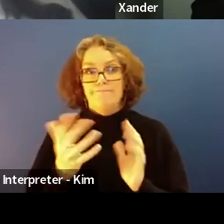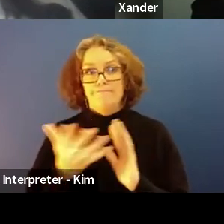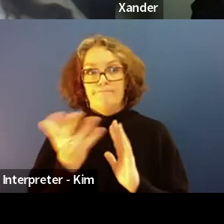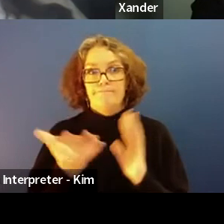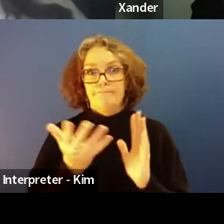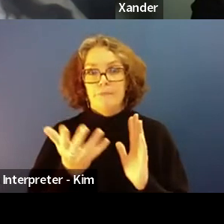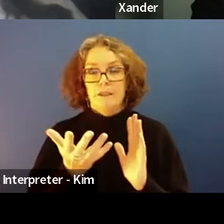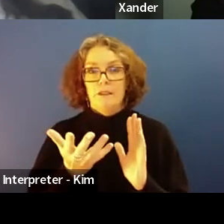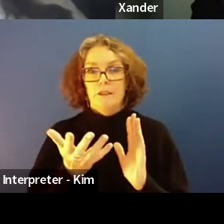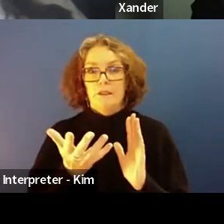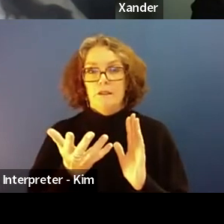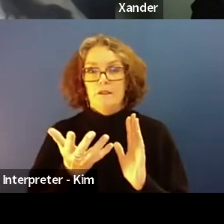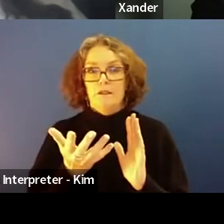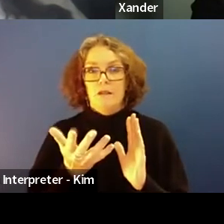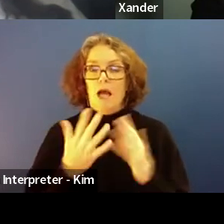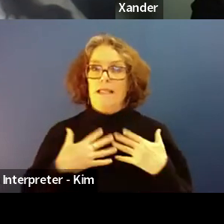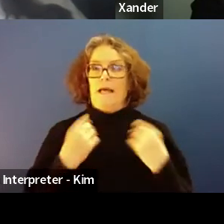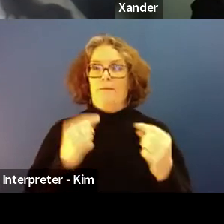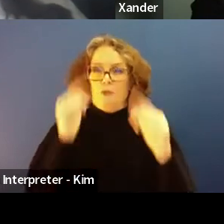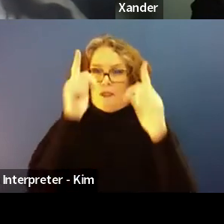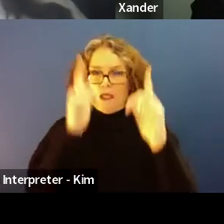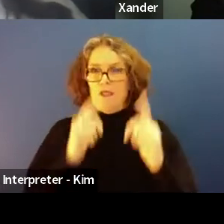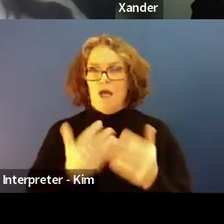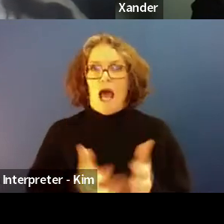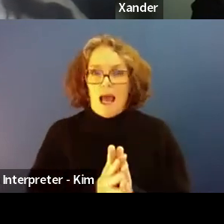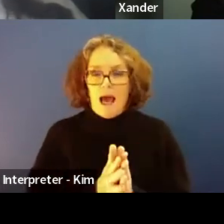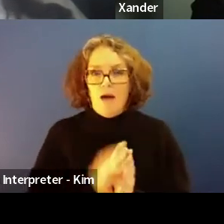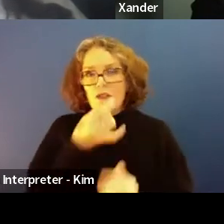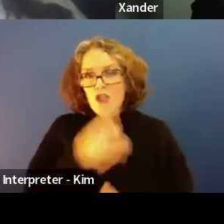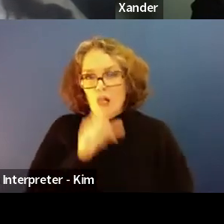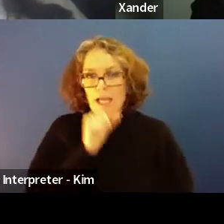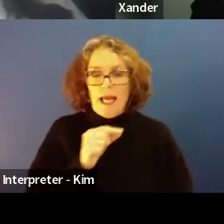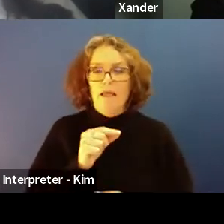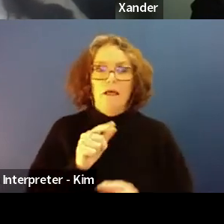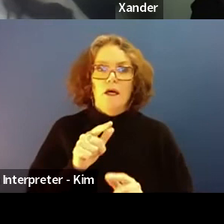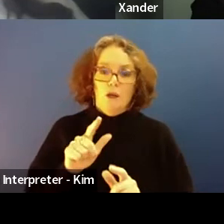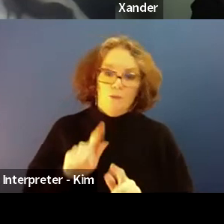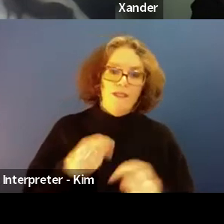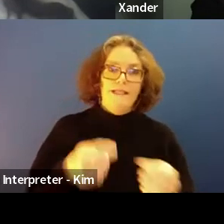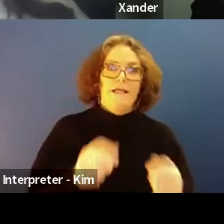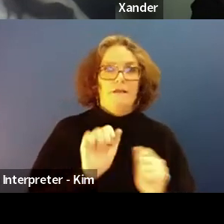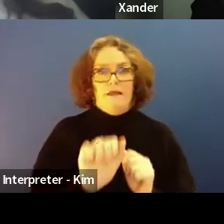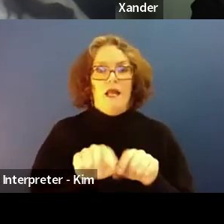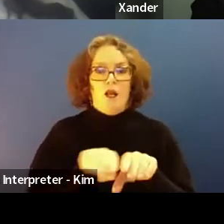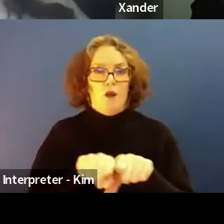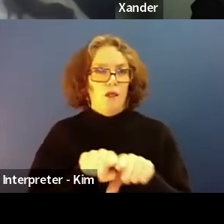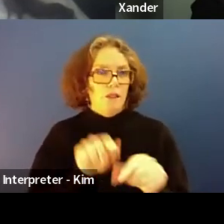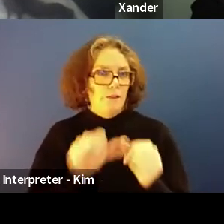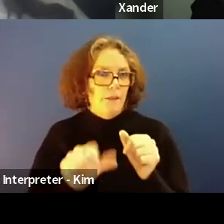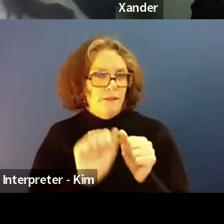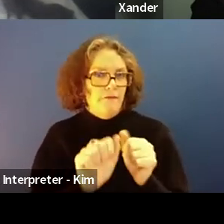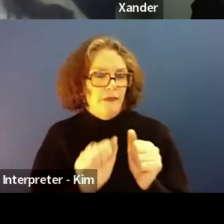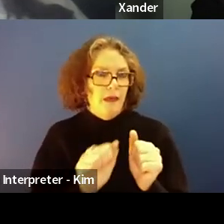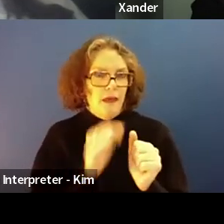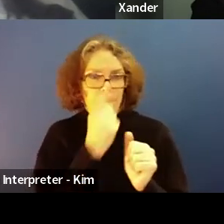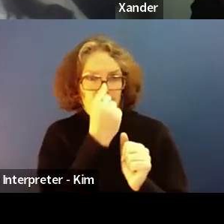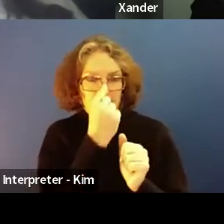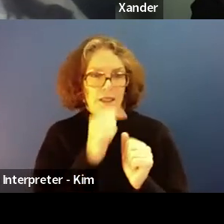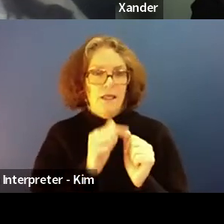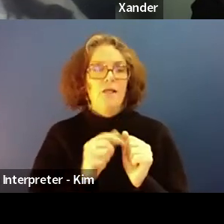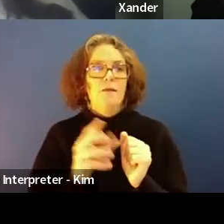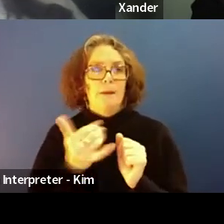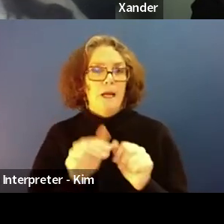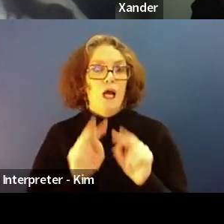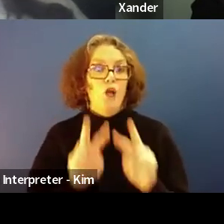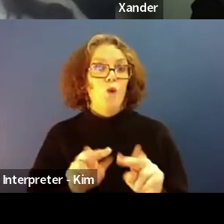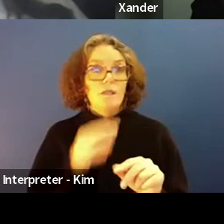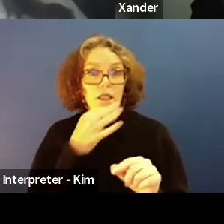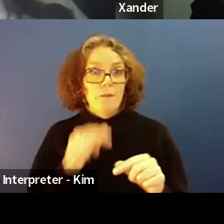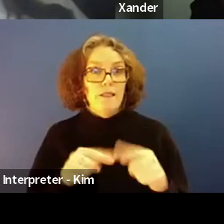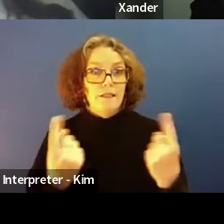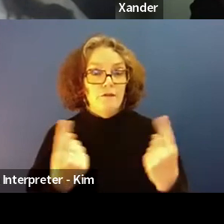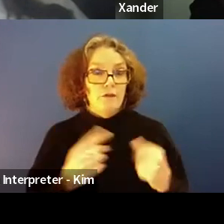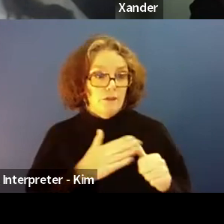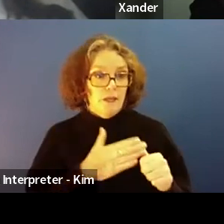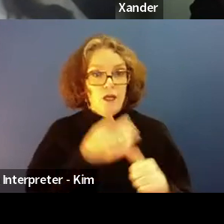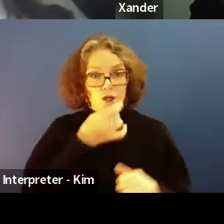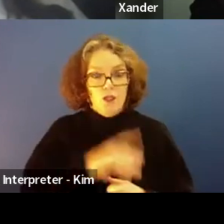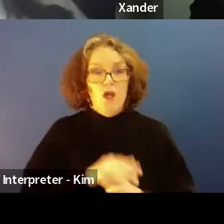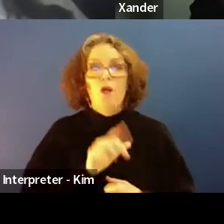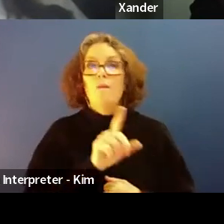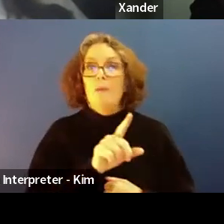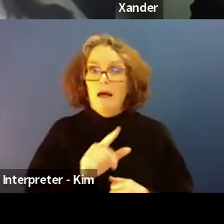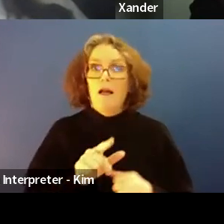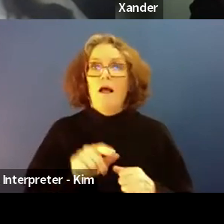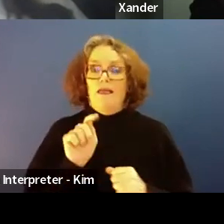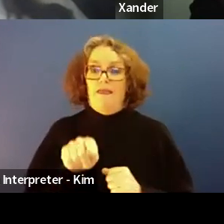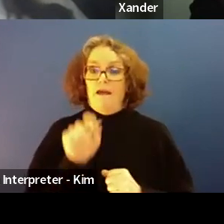think that that child can present that learning or that goal or whatever that they use to the best of their ability, so it may look different from child to child but it doesn't mean that that child is learning anything different than what they're saying